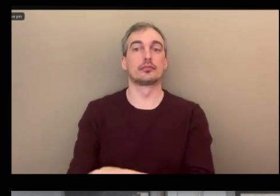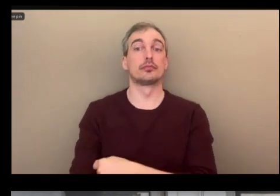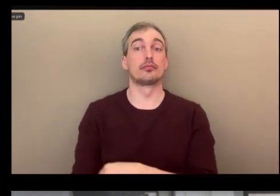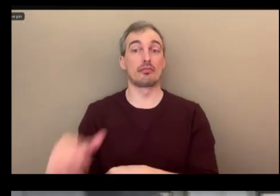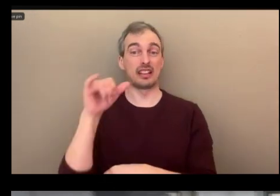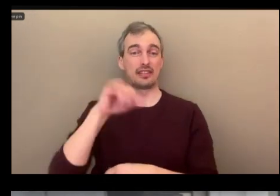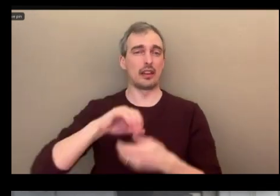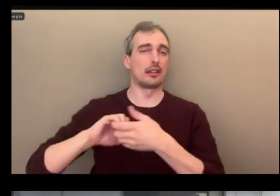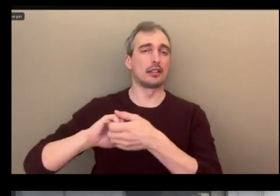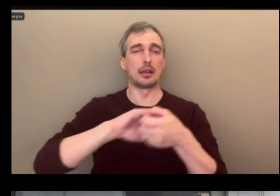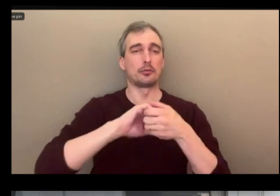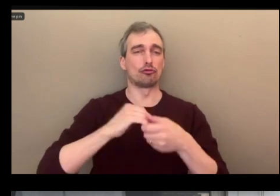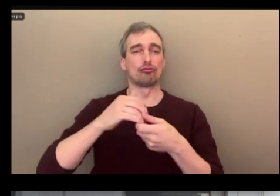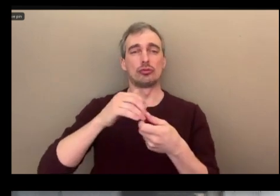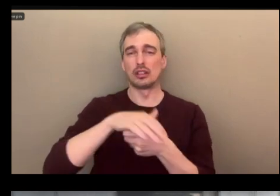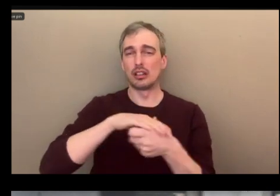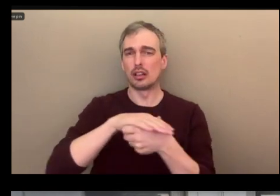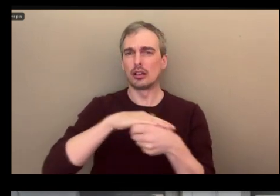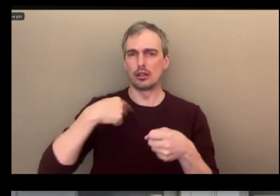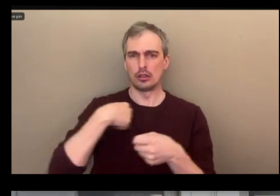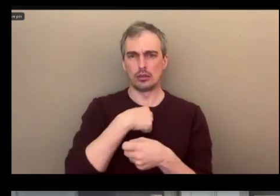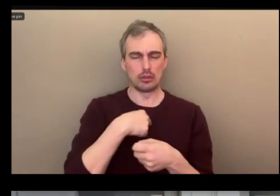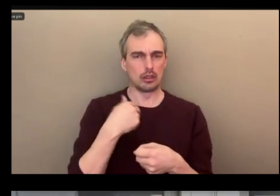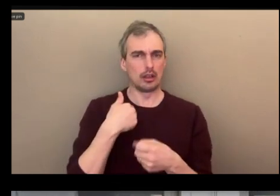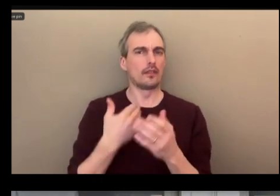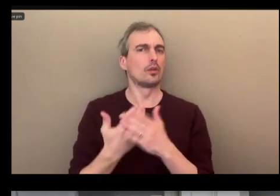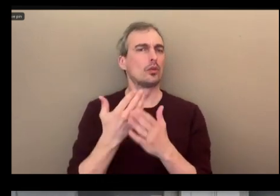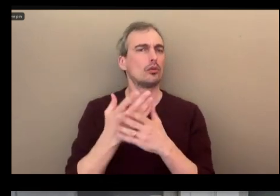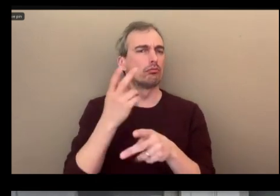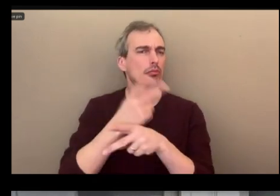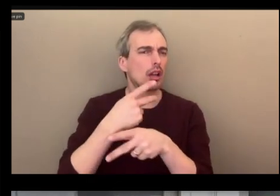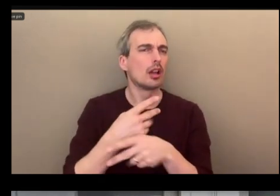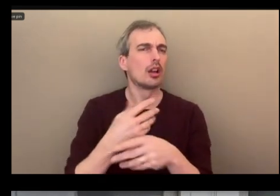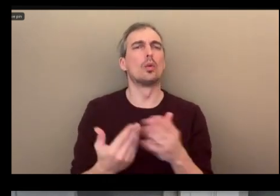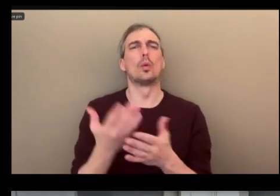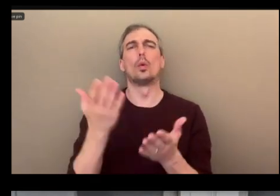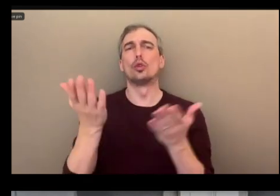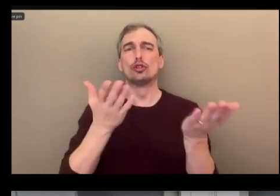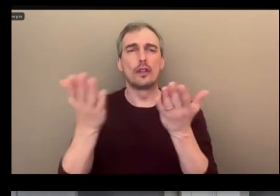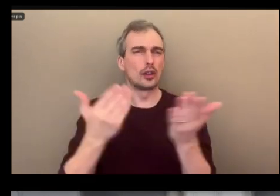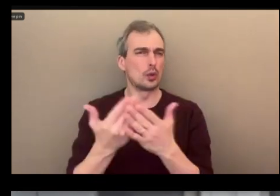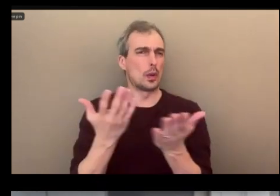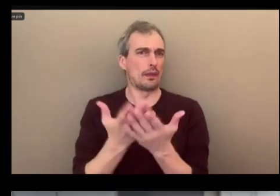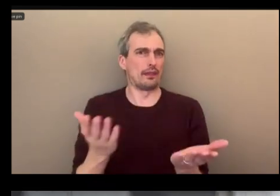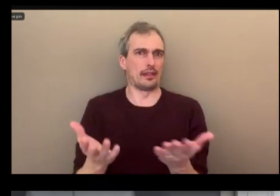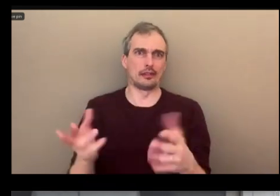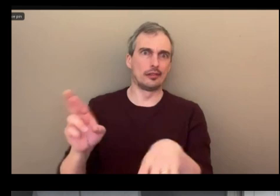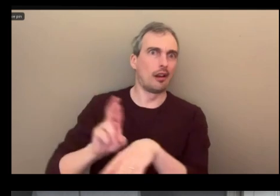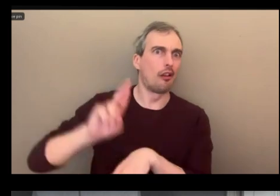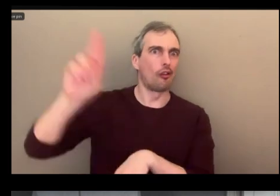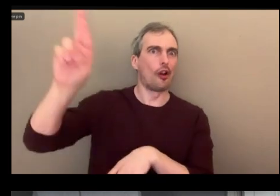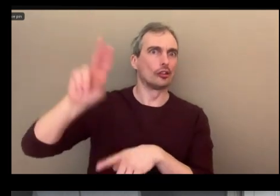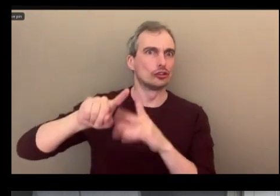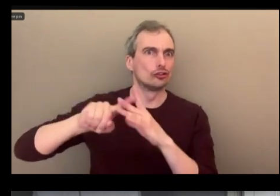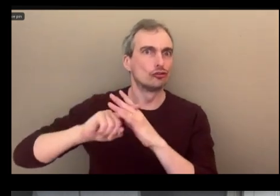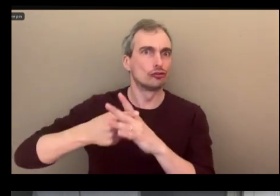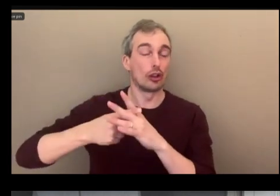We have new initiatives at Verizon all the time. New things are launching. Holiday this year. You'll see a number of different products that are launching. What are those experiences?